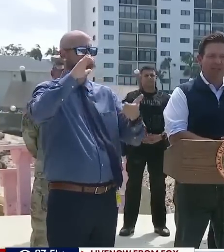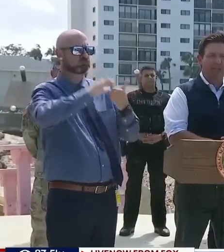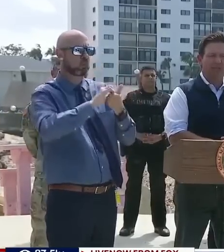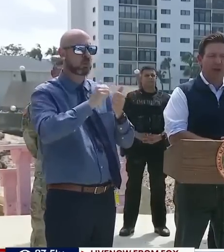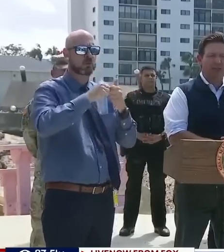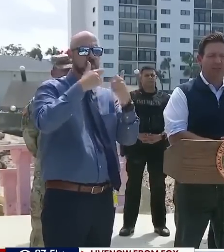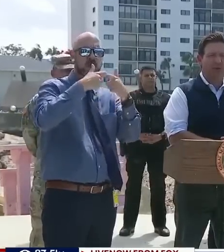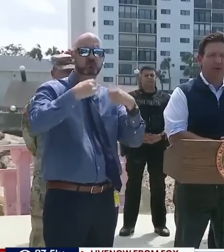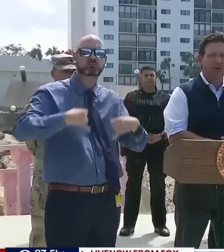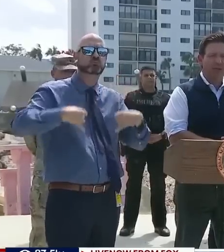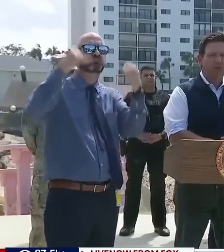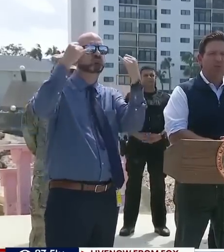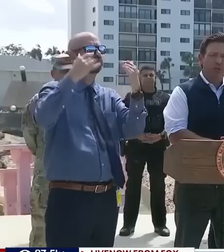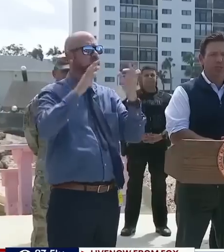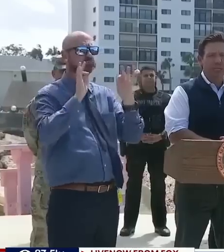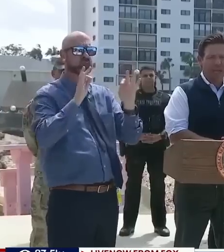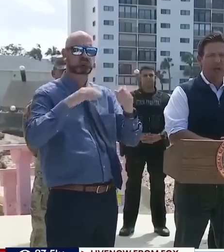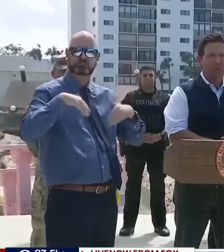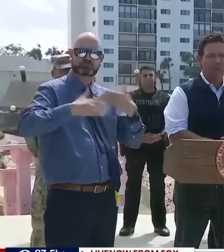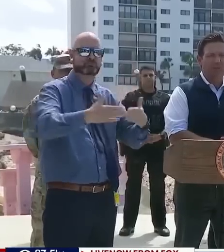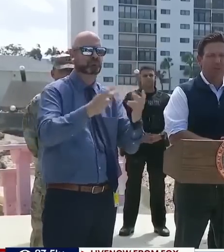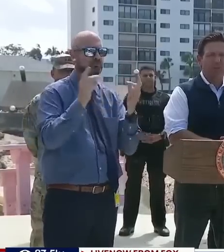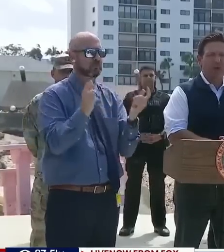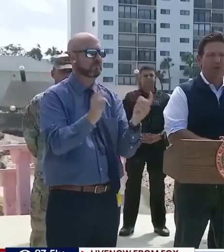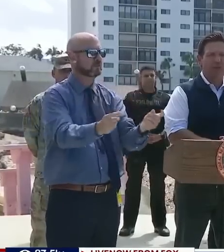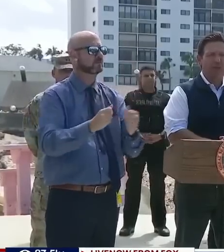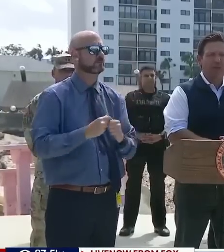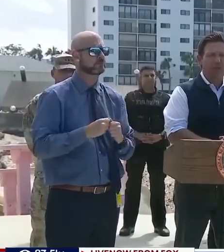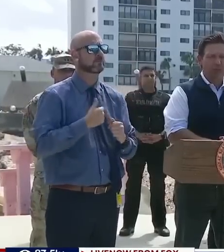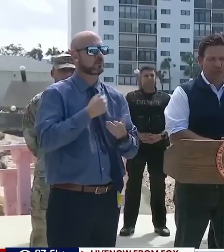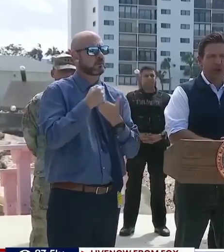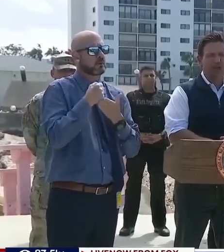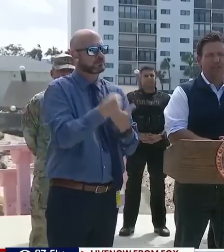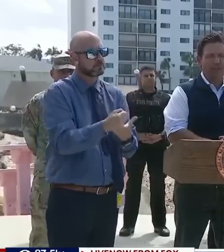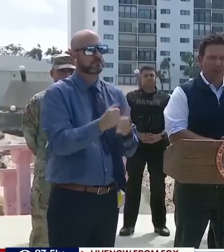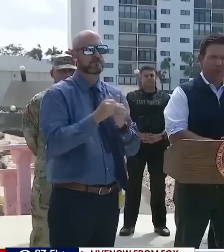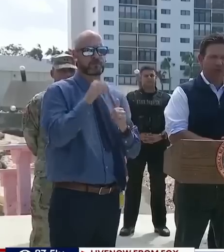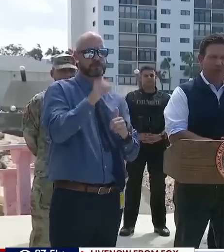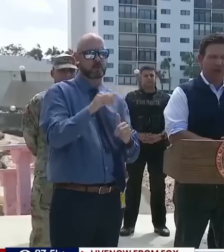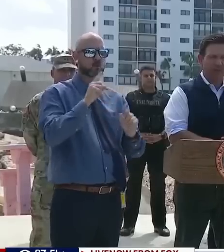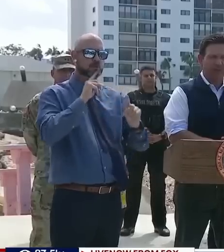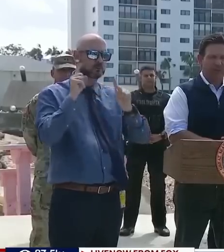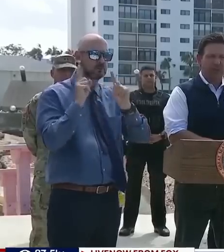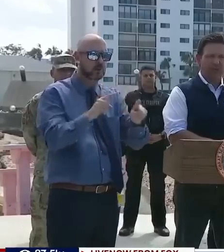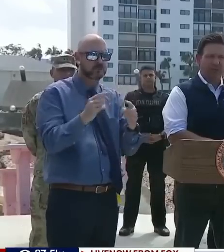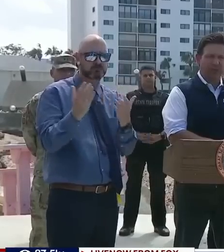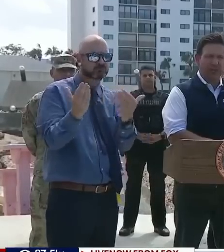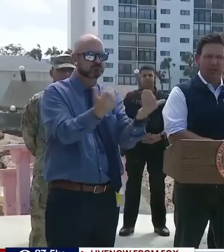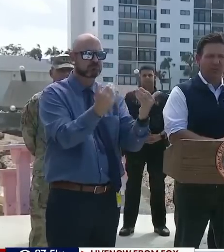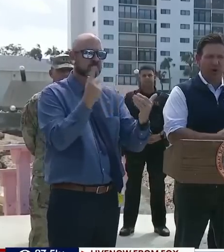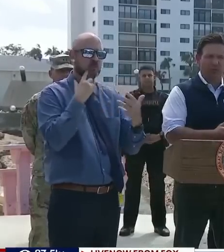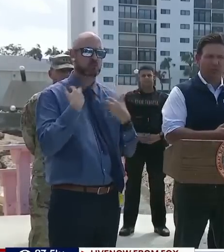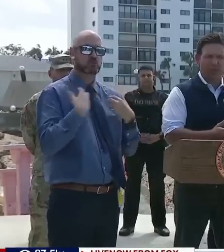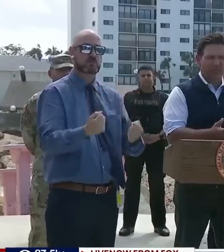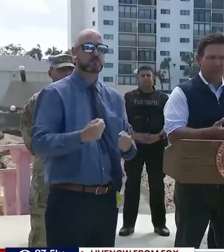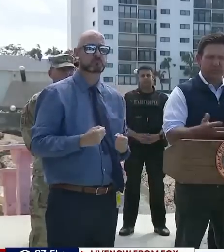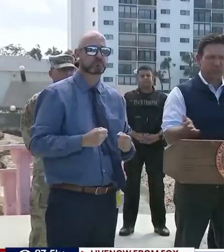Florida. And so when we have these storms everyone is in agreement that power restoration is rapidly A POS